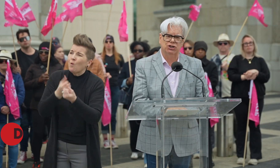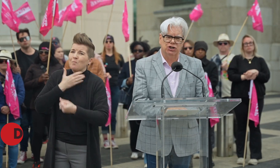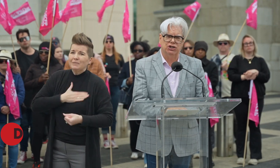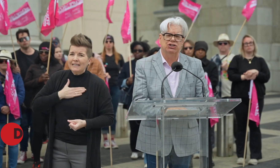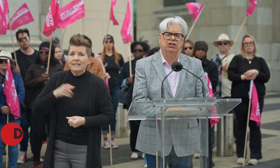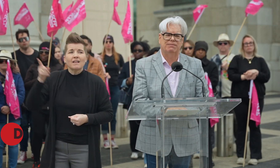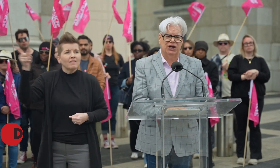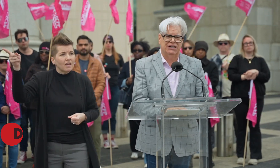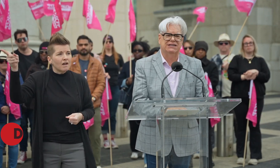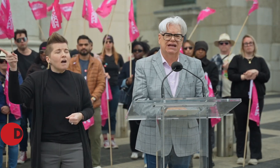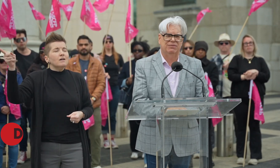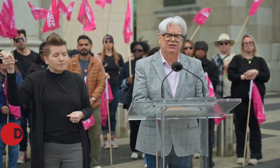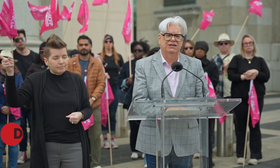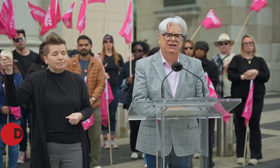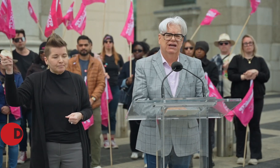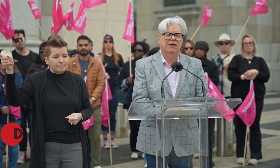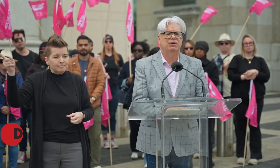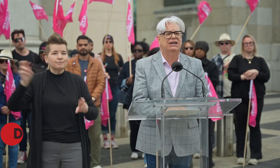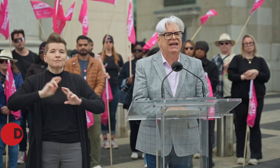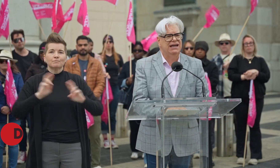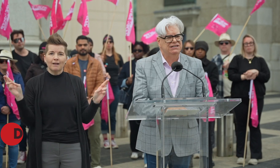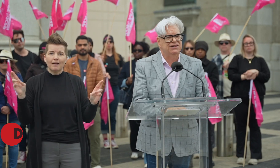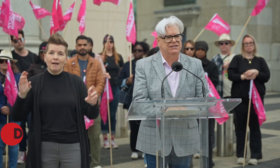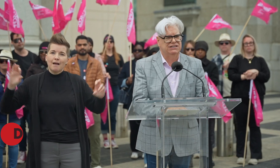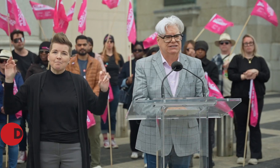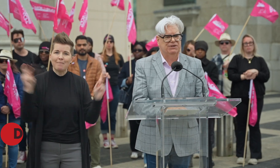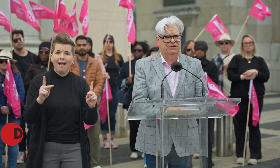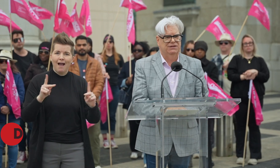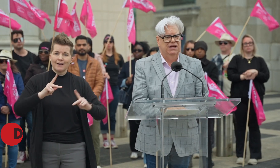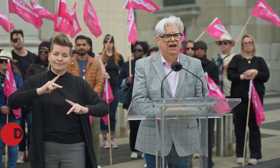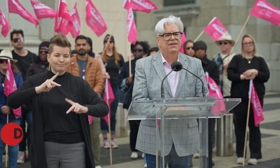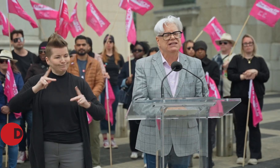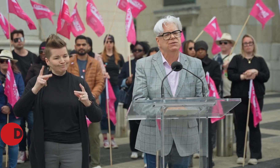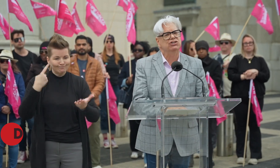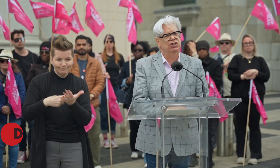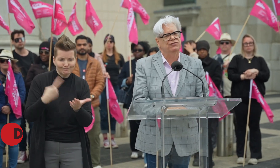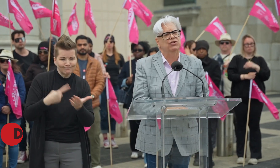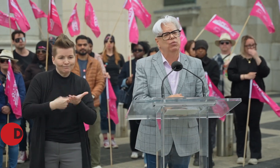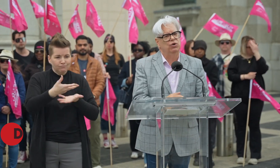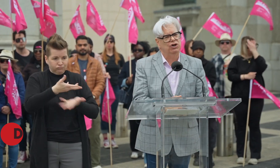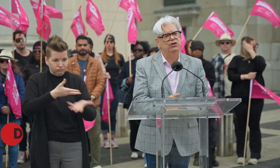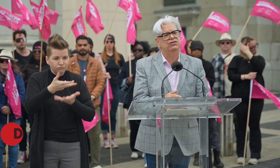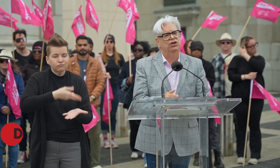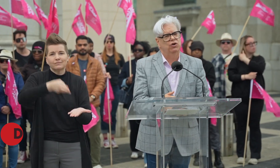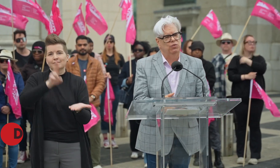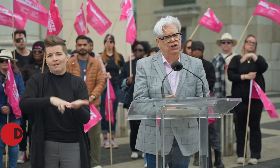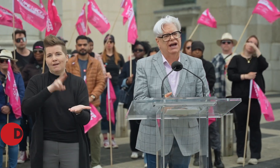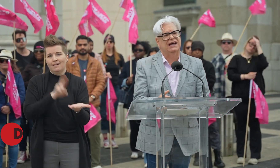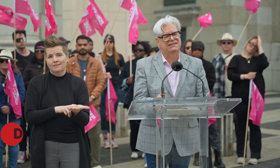that we'll be able to return to the bargaining table and put an end to this dispute.